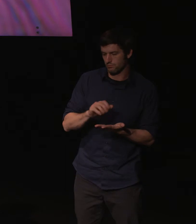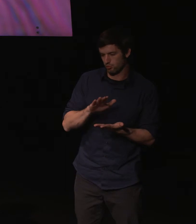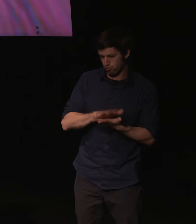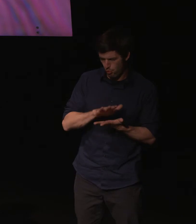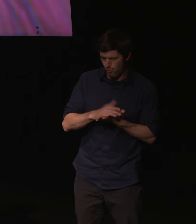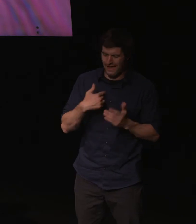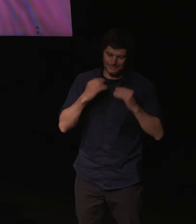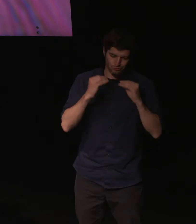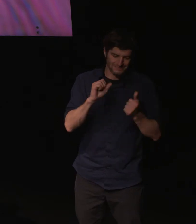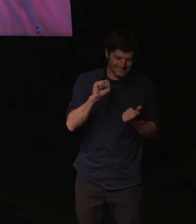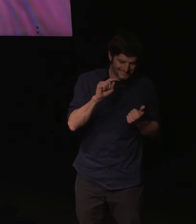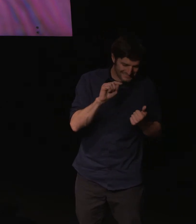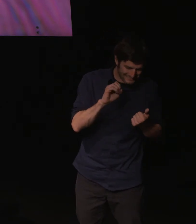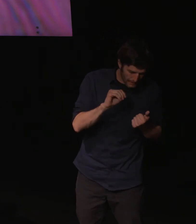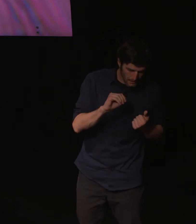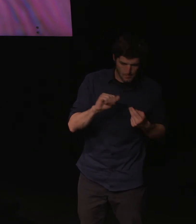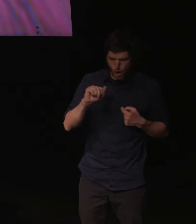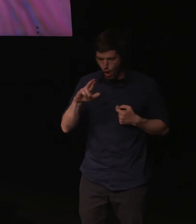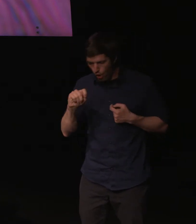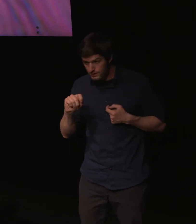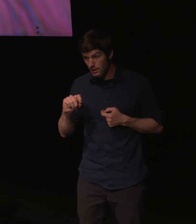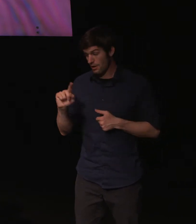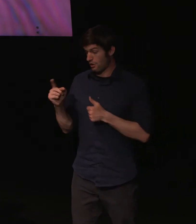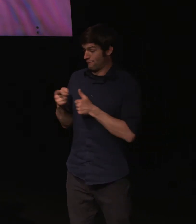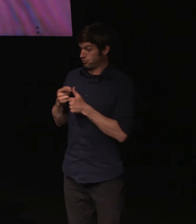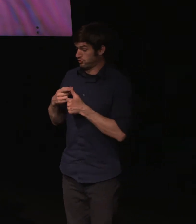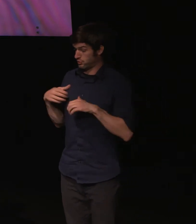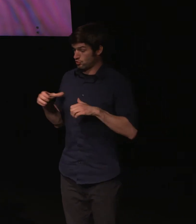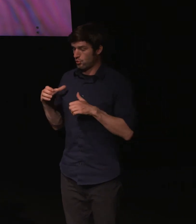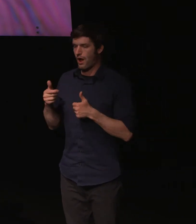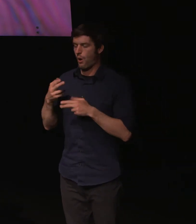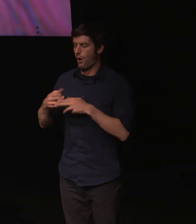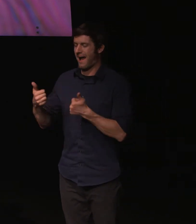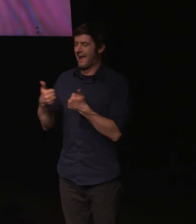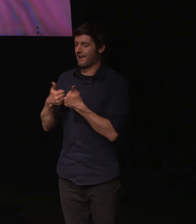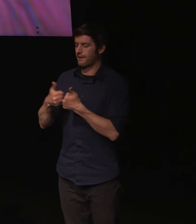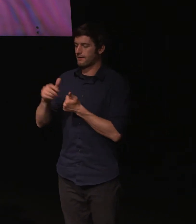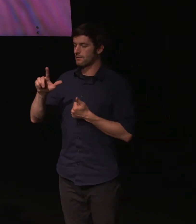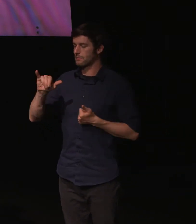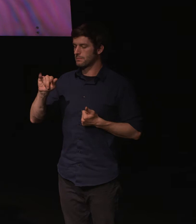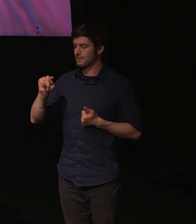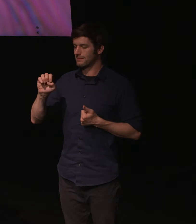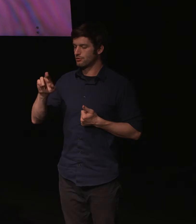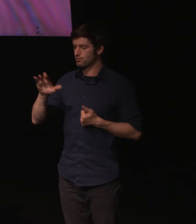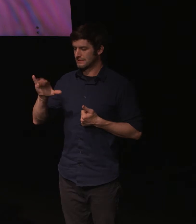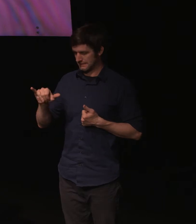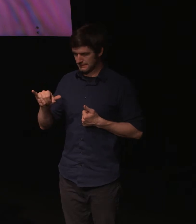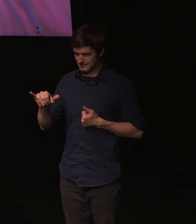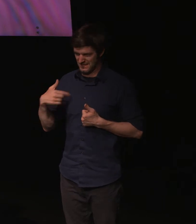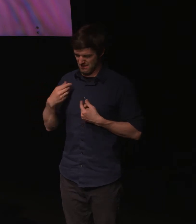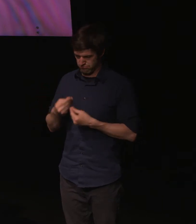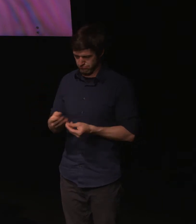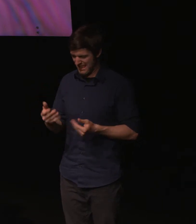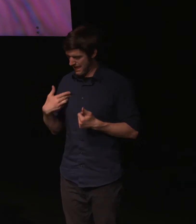And the first thing I do is games literacy. We play a bunch of games that I've curated and then they make their own games.